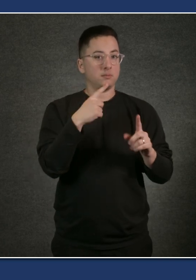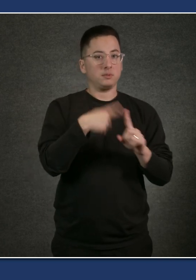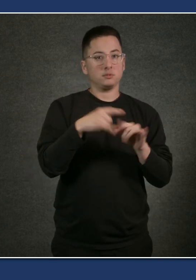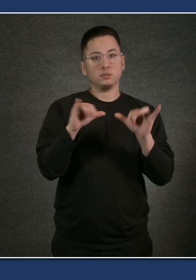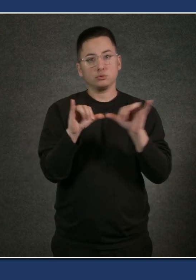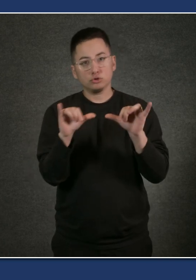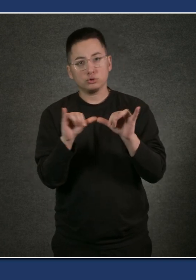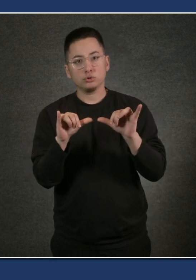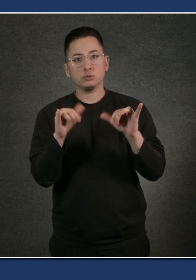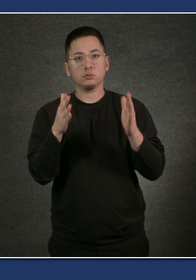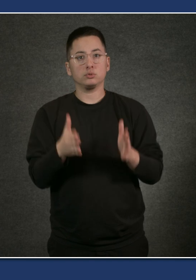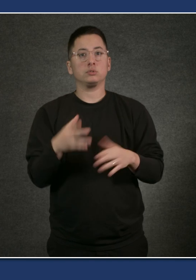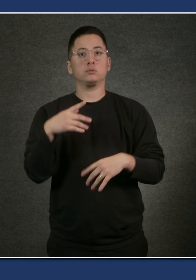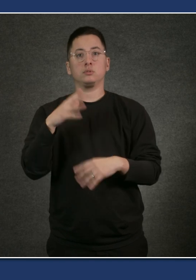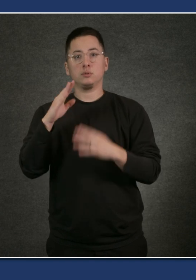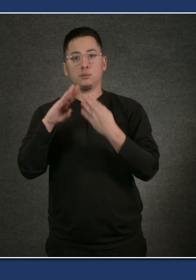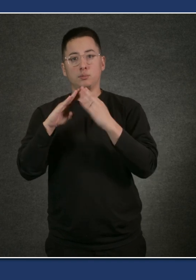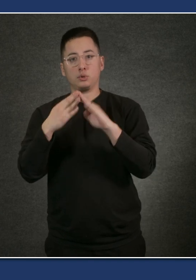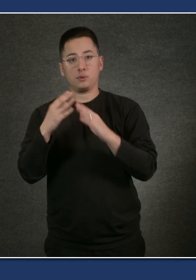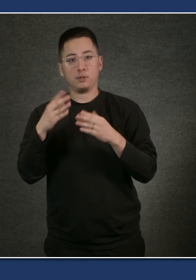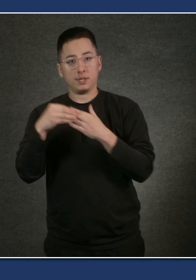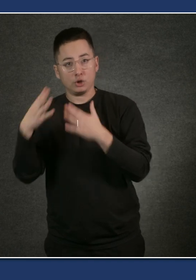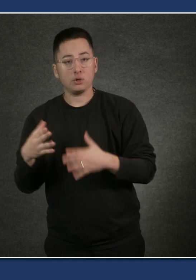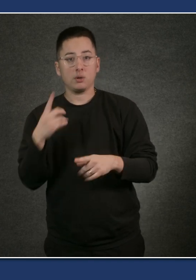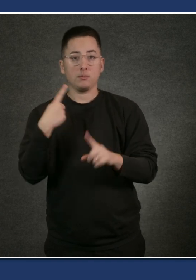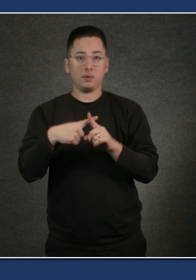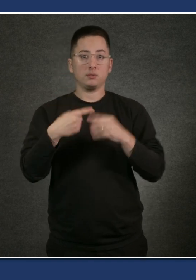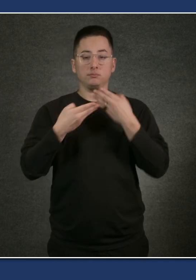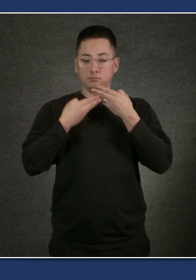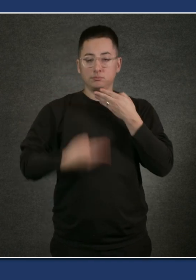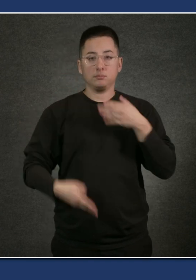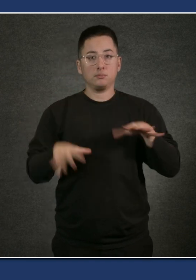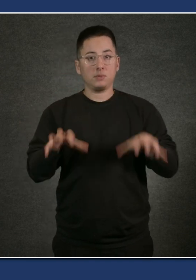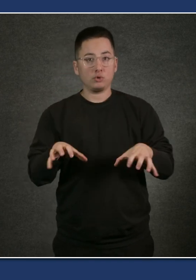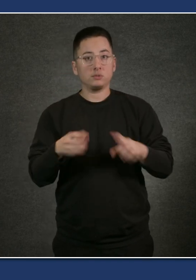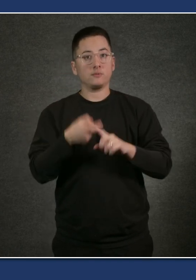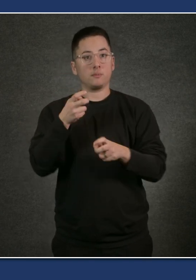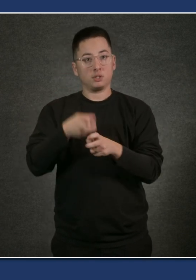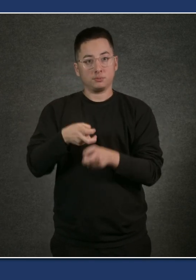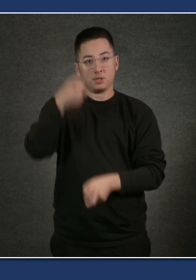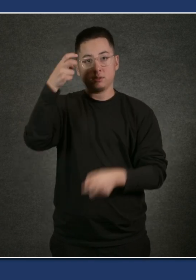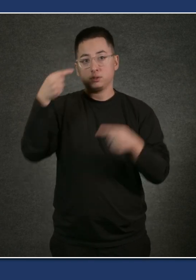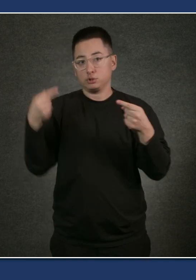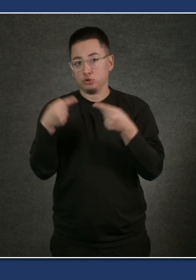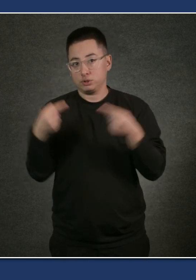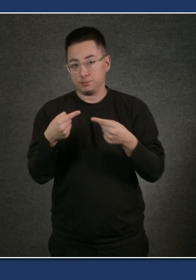and a quadriplegic from a spinal cord injury. I'm also deeply committed to advocating for disability